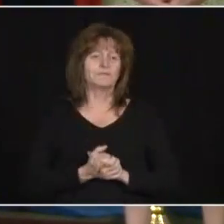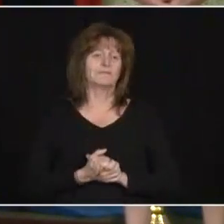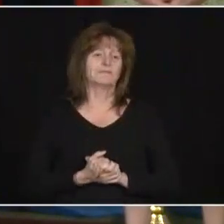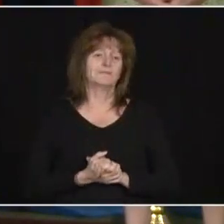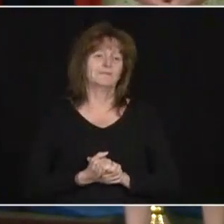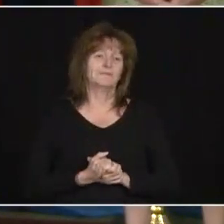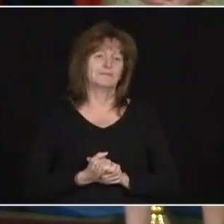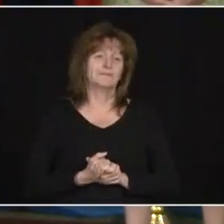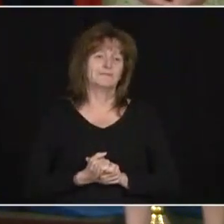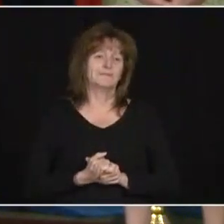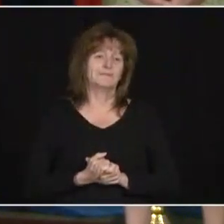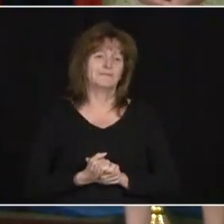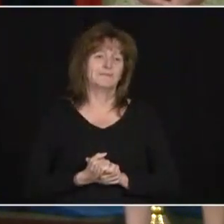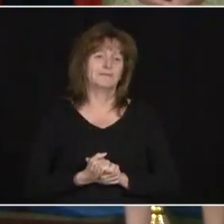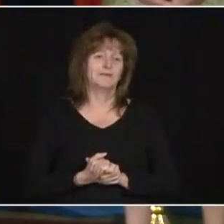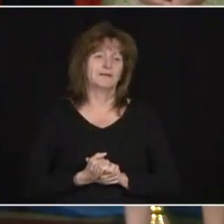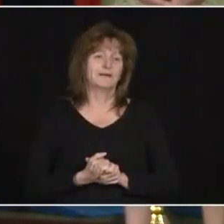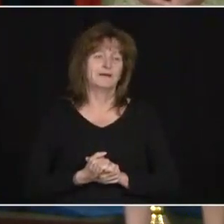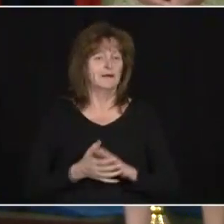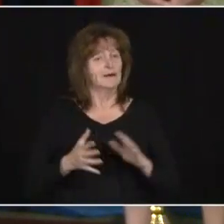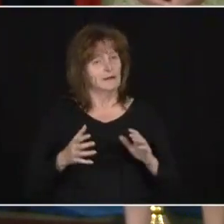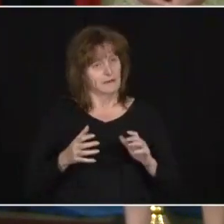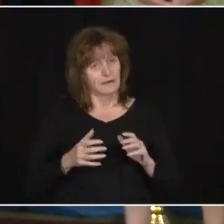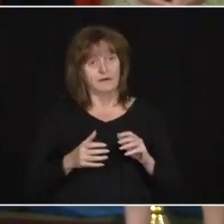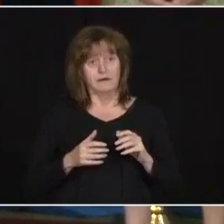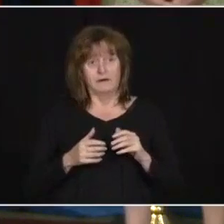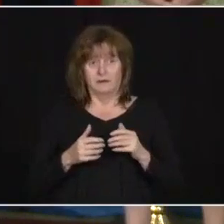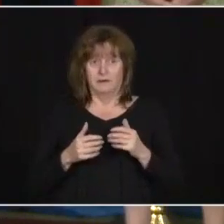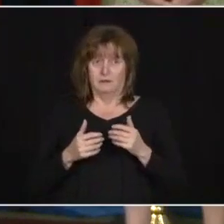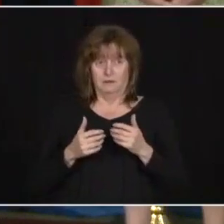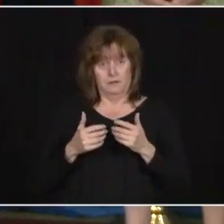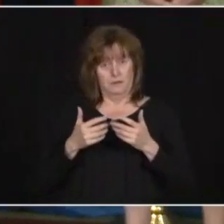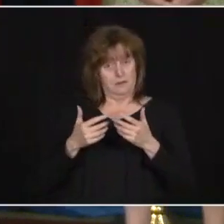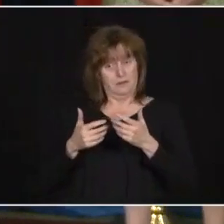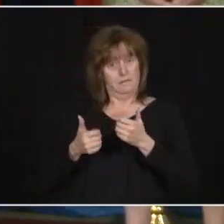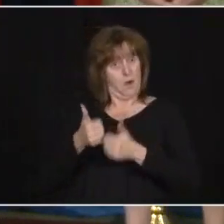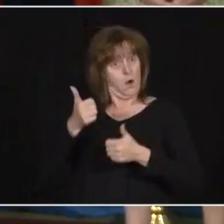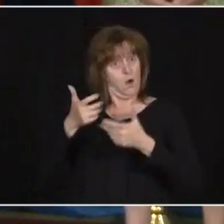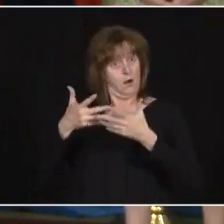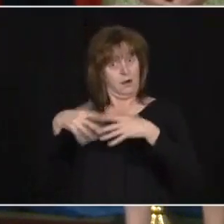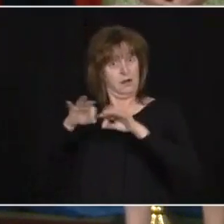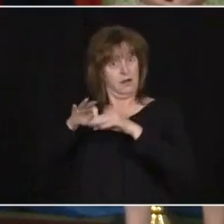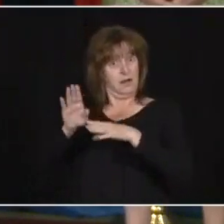province are doing an amazing job under very, very trying circumstances. There